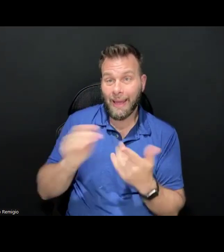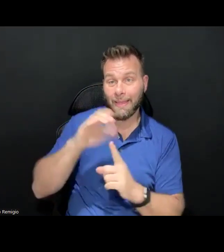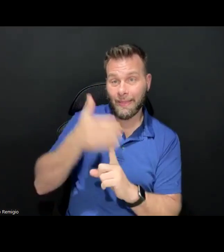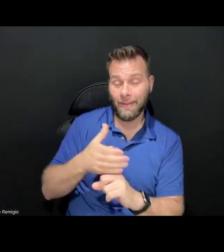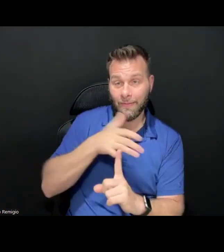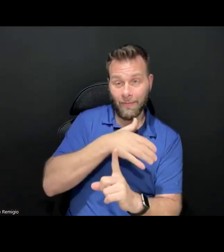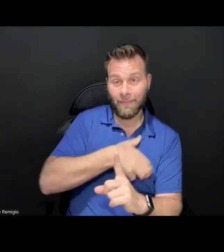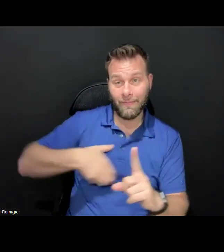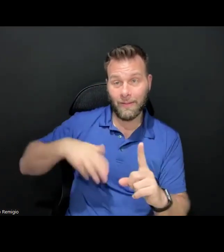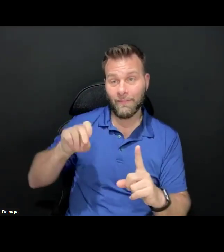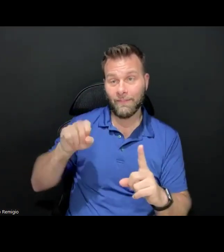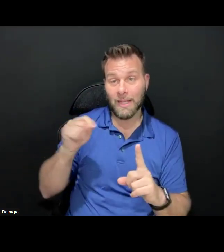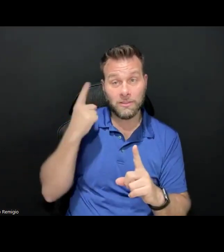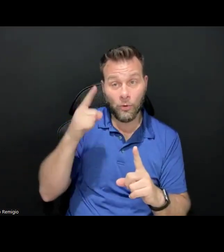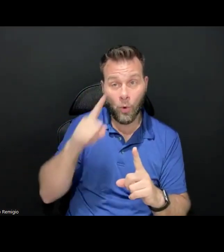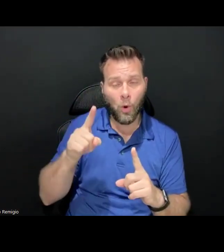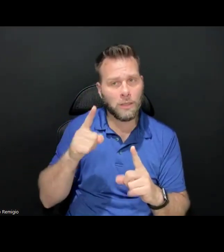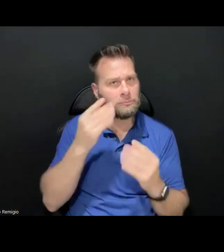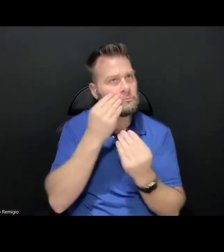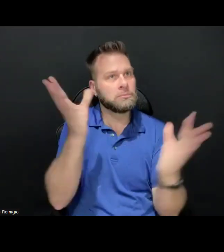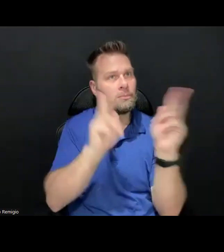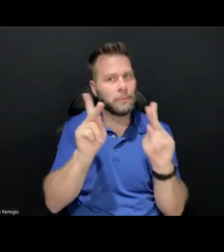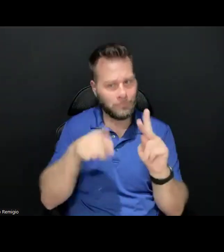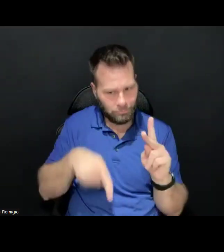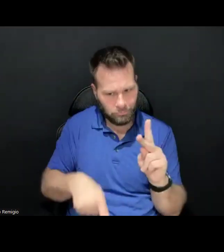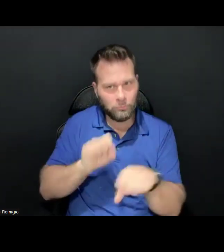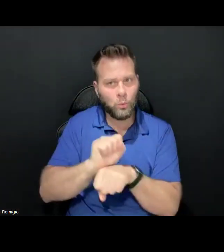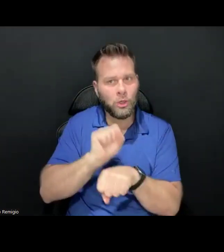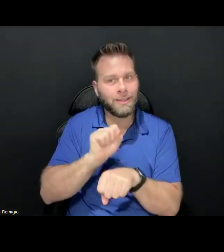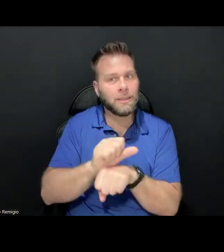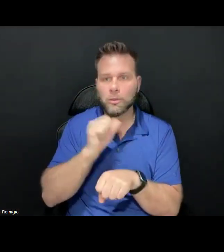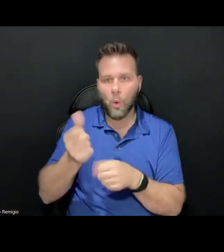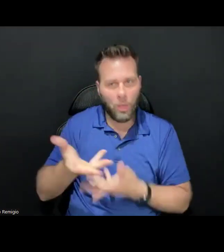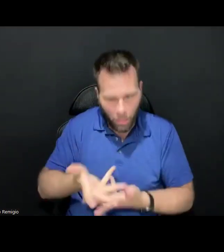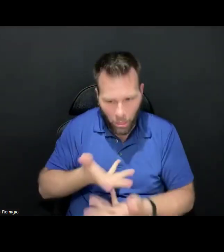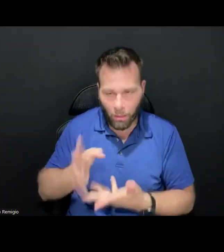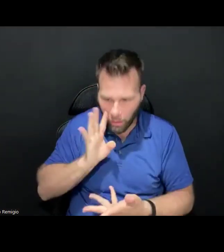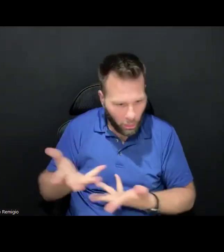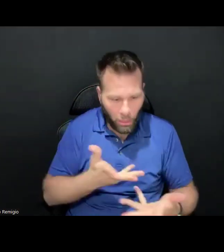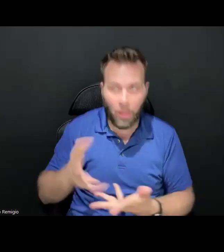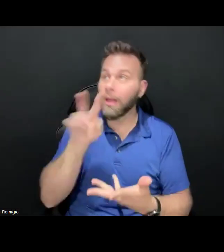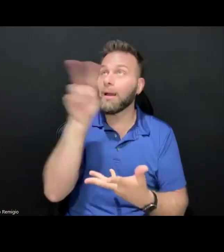the vest to signal to the public that this dog is working and they shouldn't try to interact with the dog and distract it